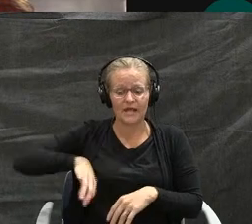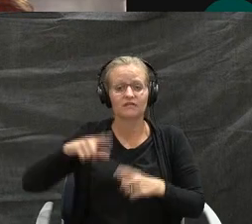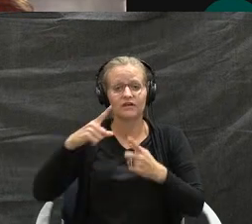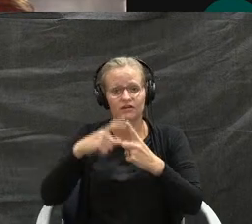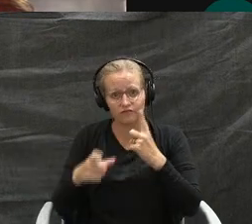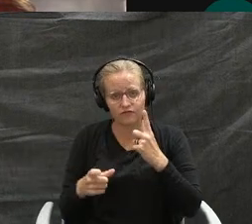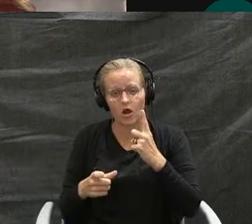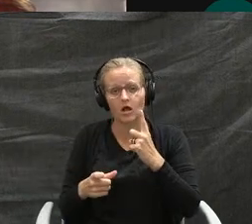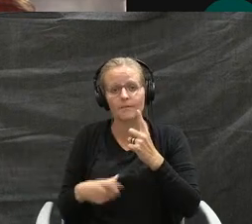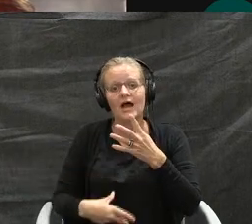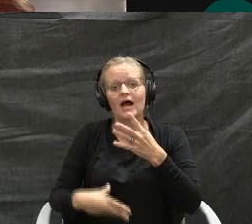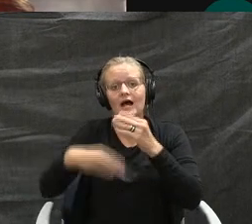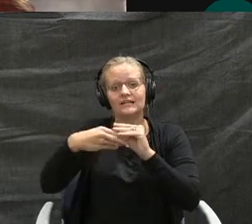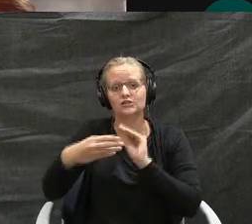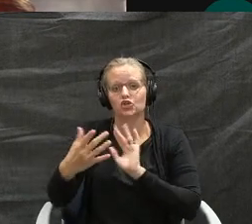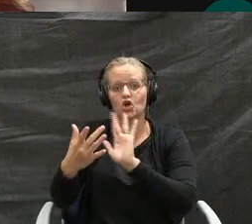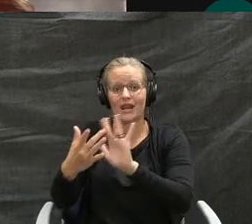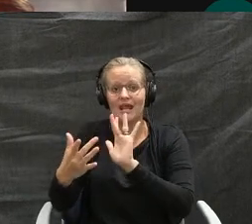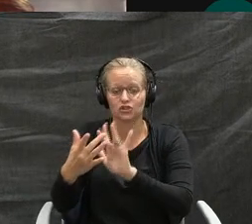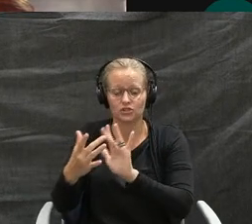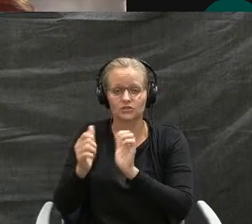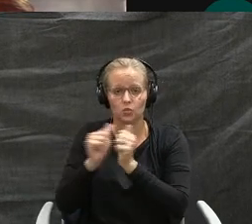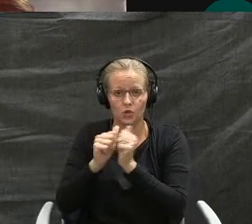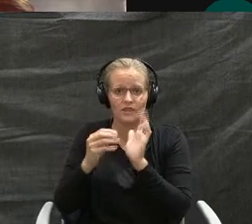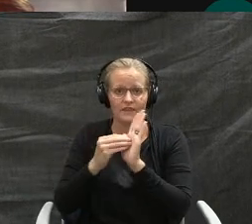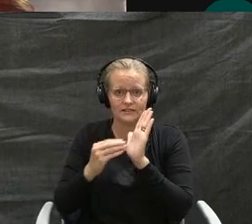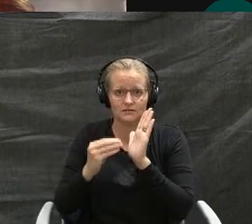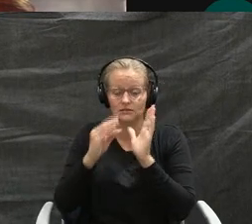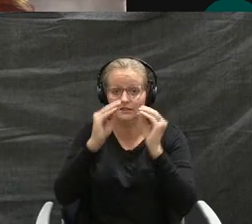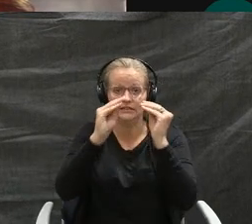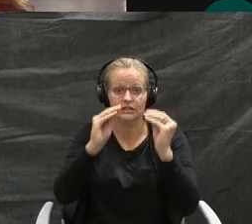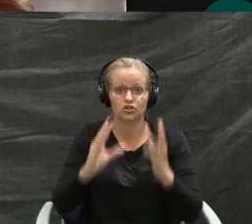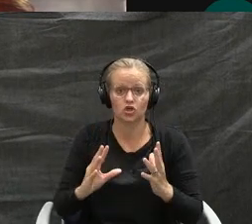think part of it is is we're lumped in with Hennepin County